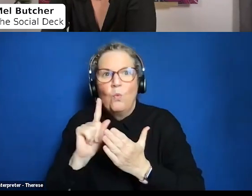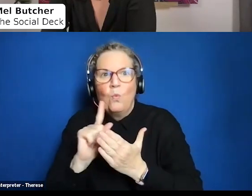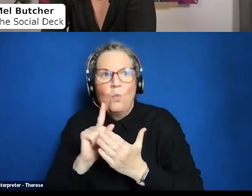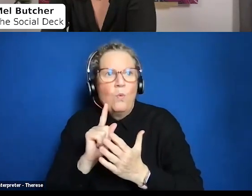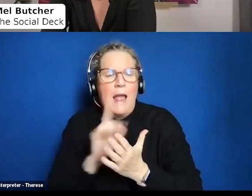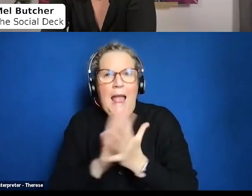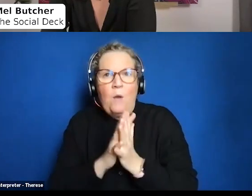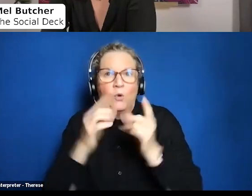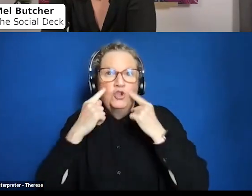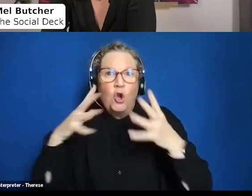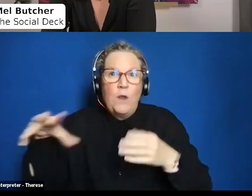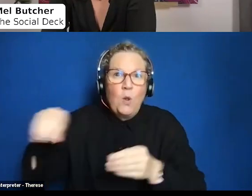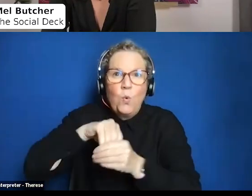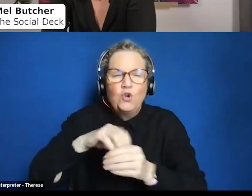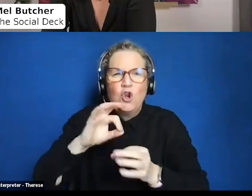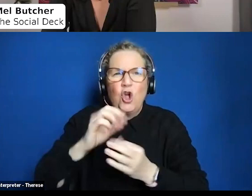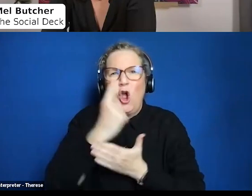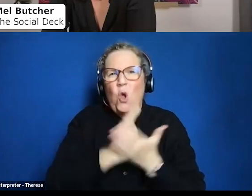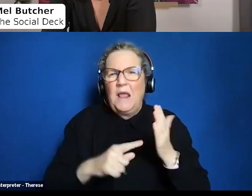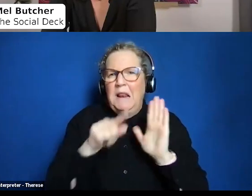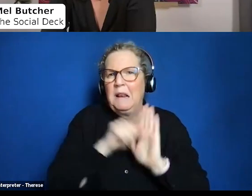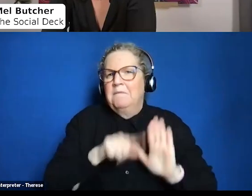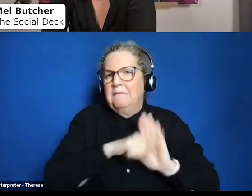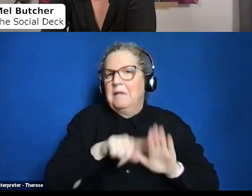So it's not exclusively like this deficit story.